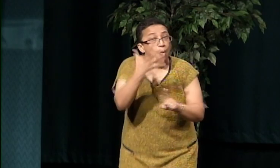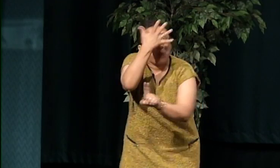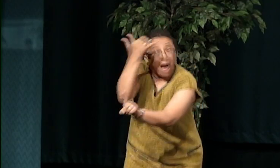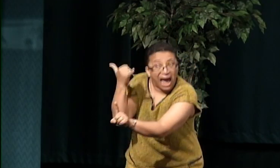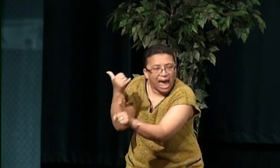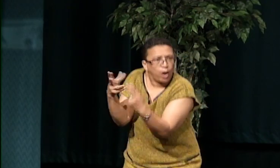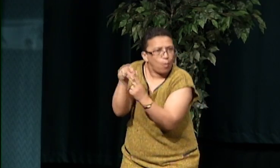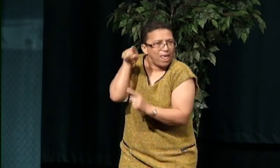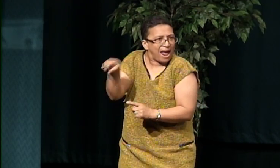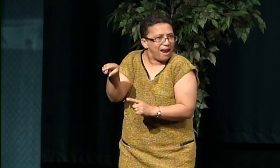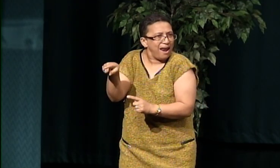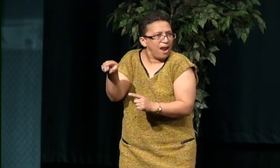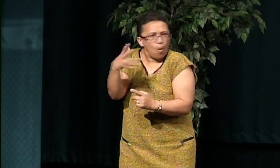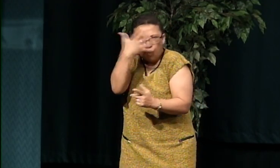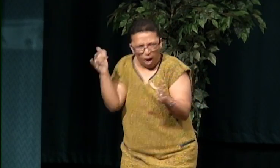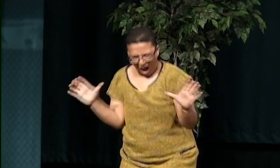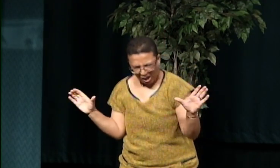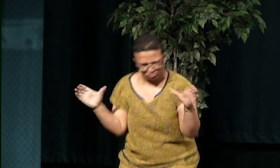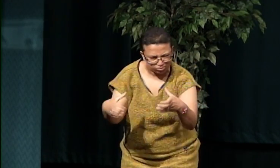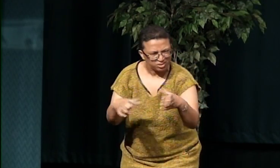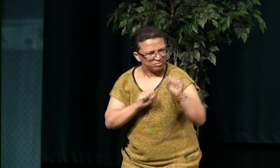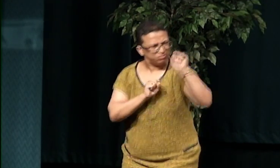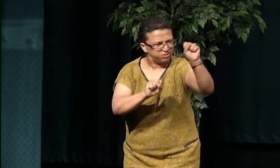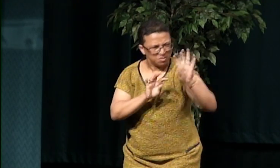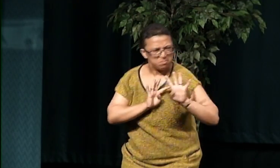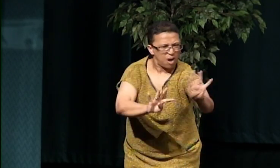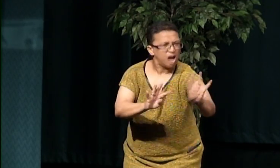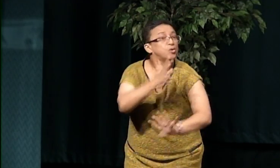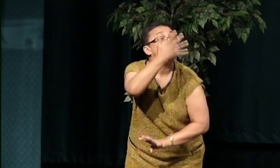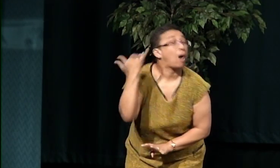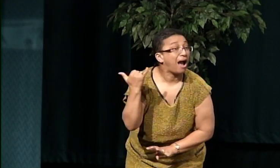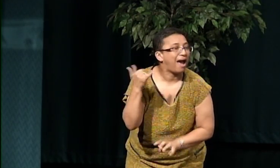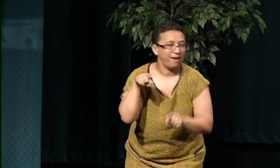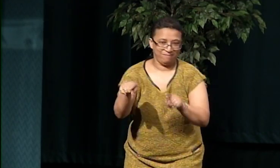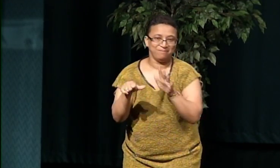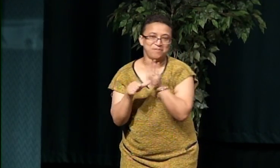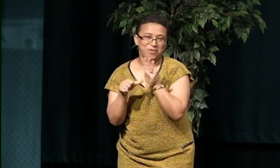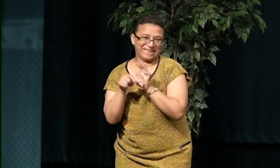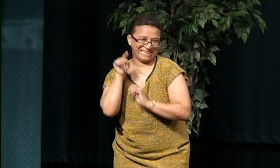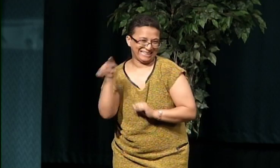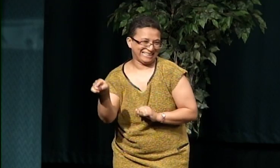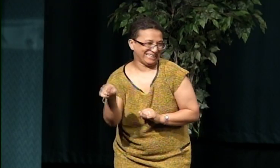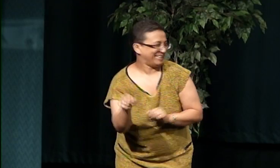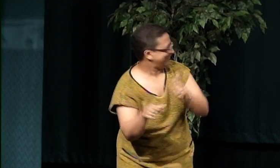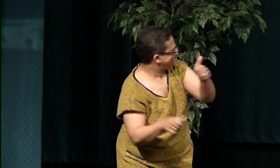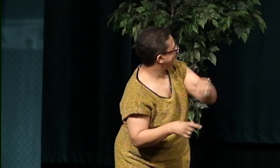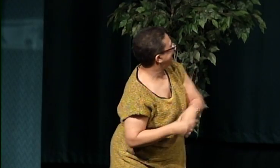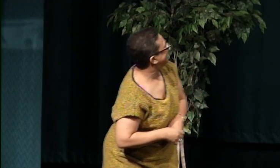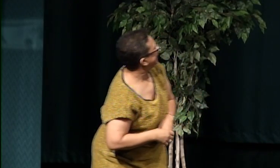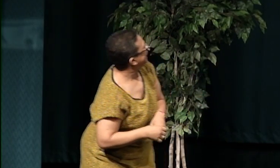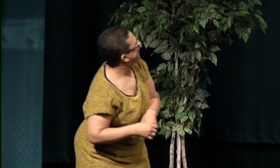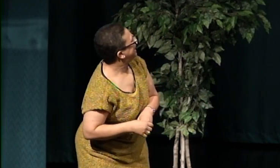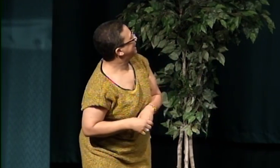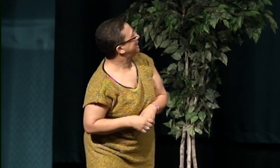But again, why do we have those unions? The unions are important. They are the organizations that fight back,